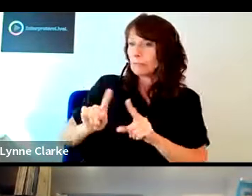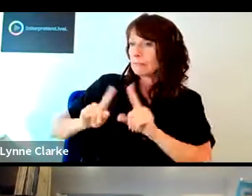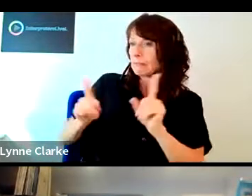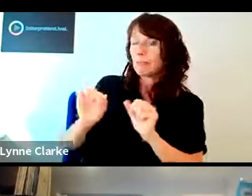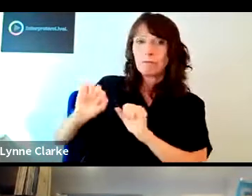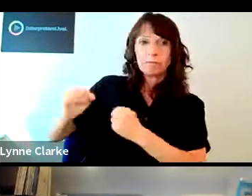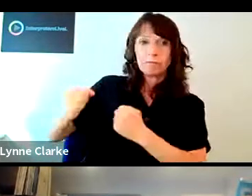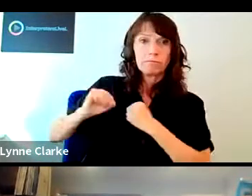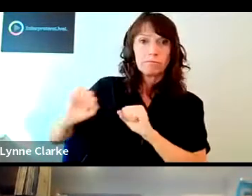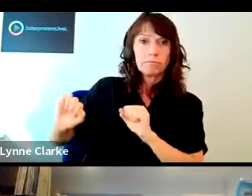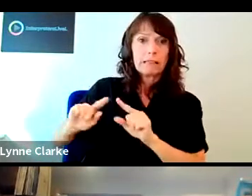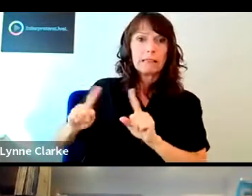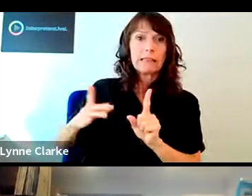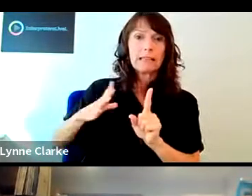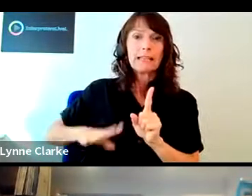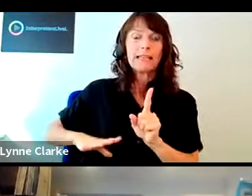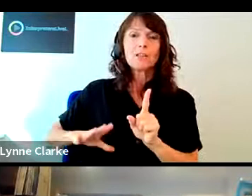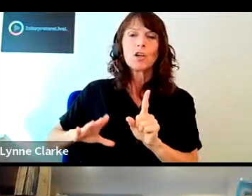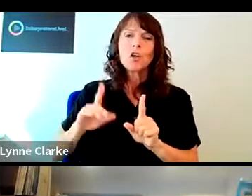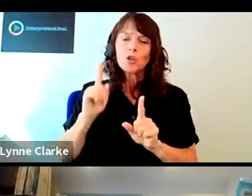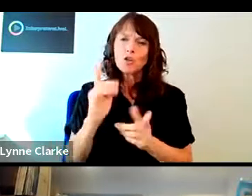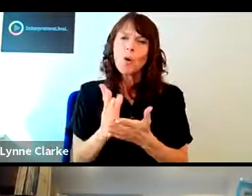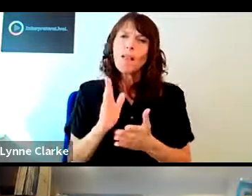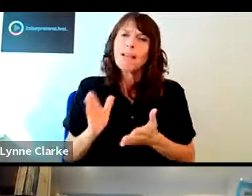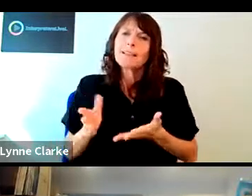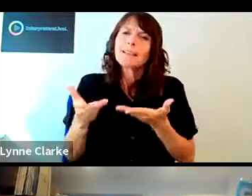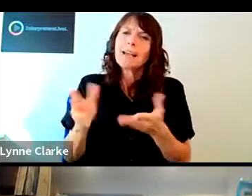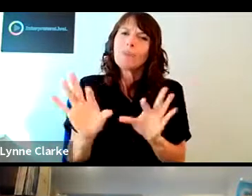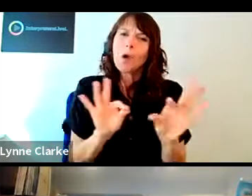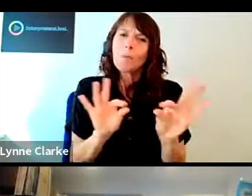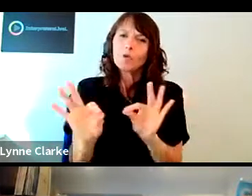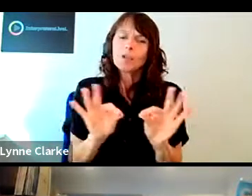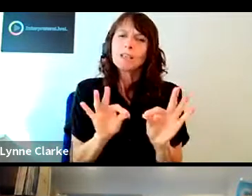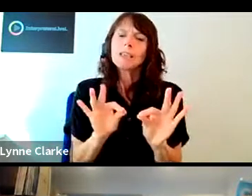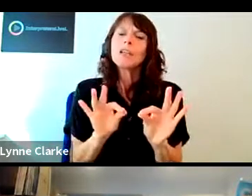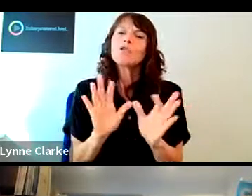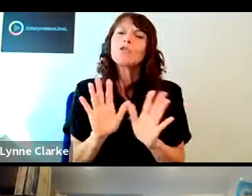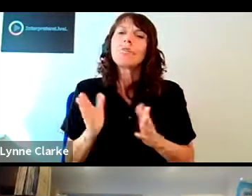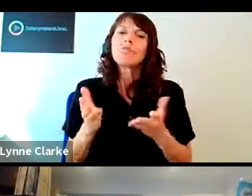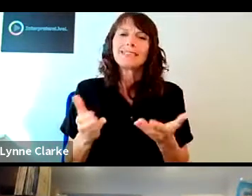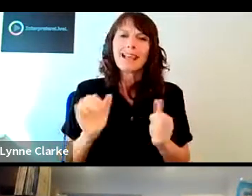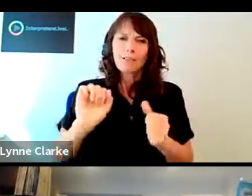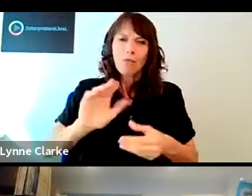give people the option to present the content in a way that is most usable for them. And finally,